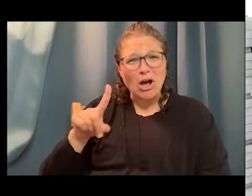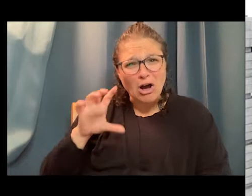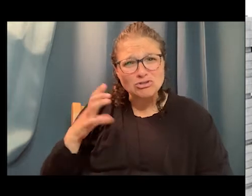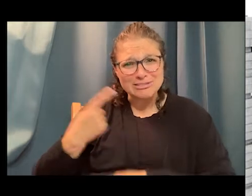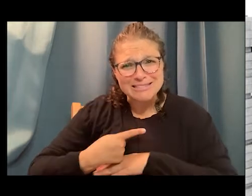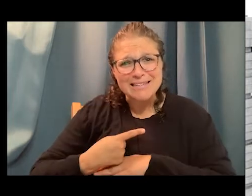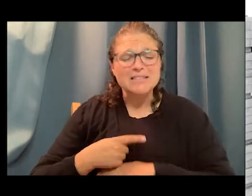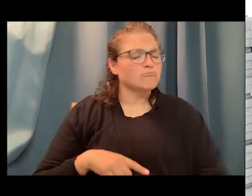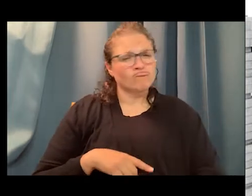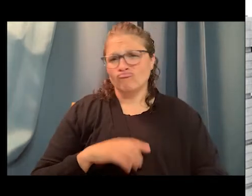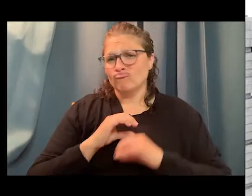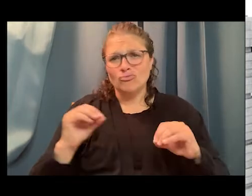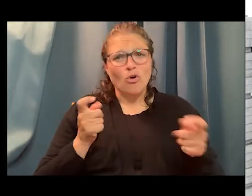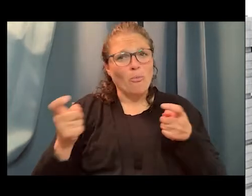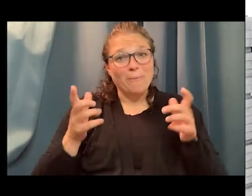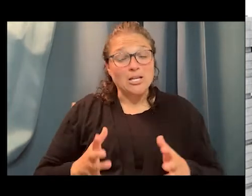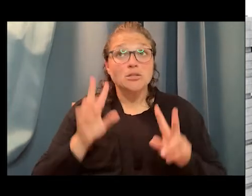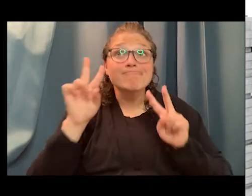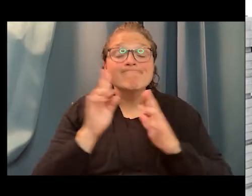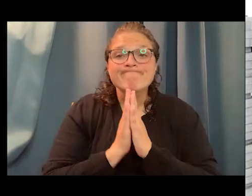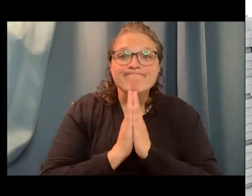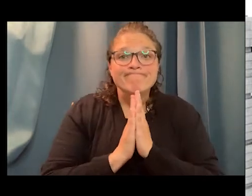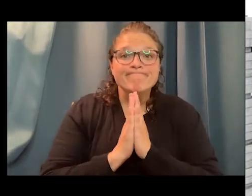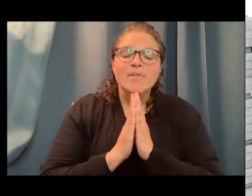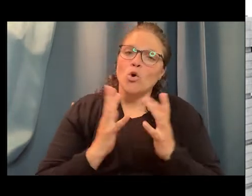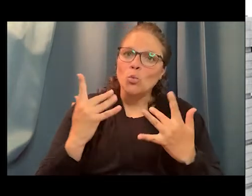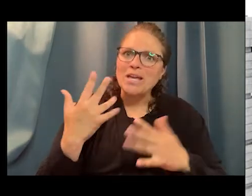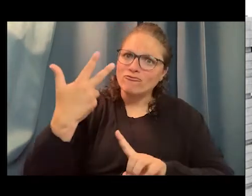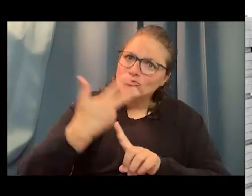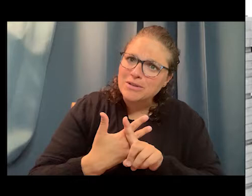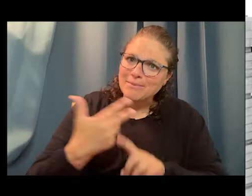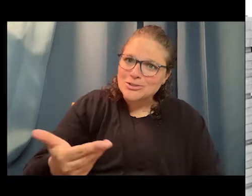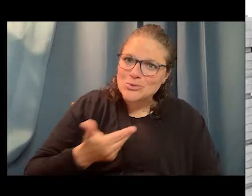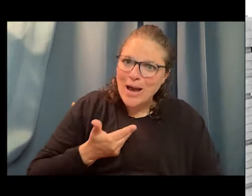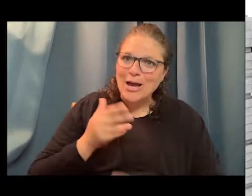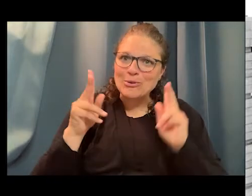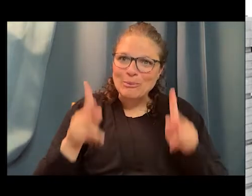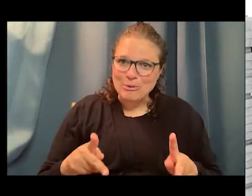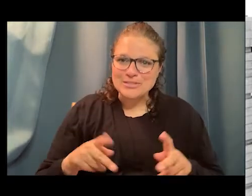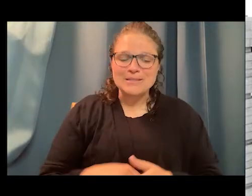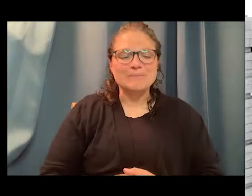No hiring manager looks forward to spending at least three months waiting to get an employee